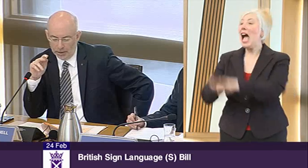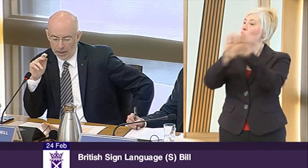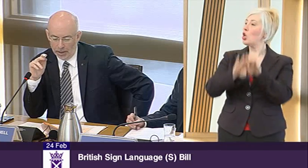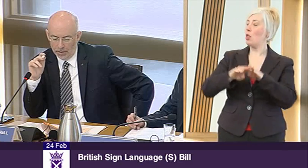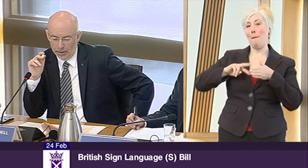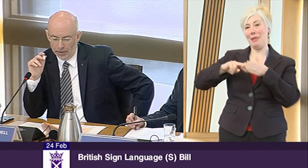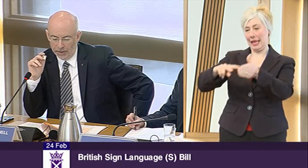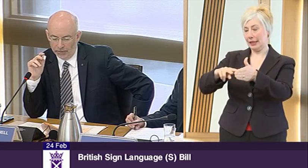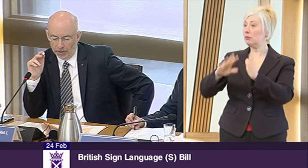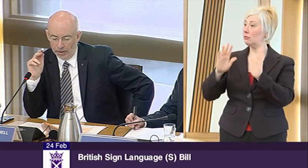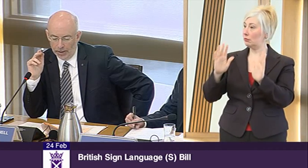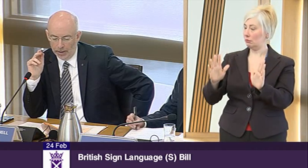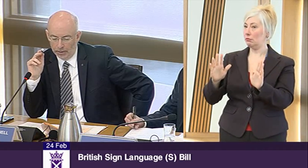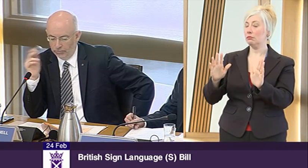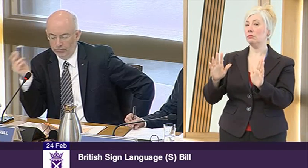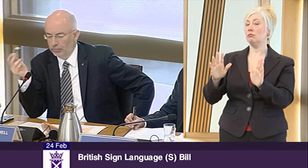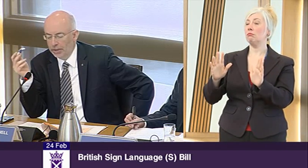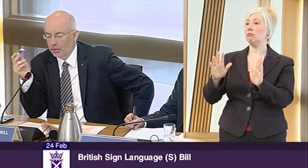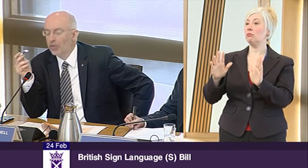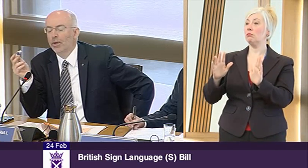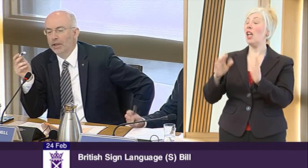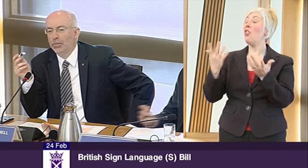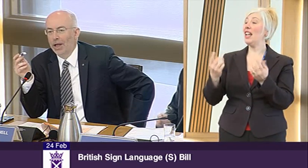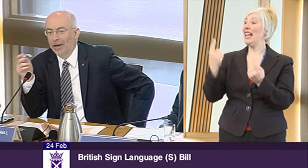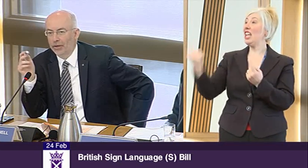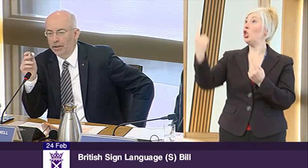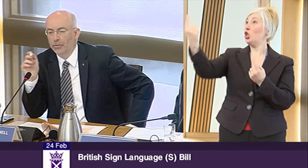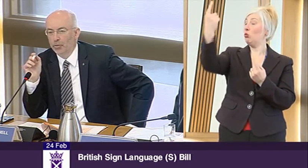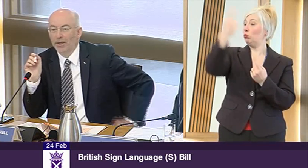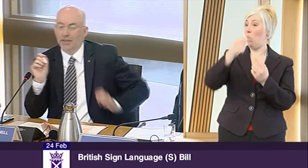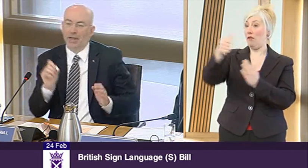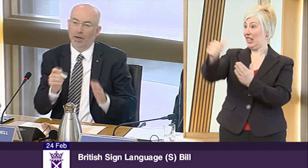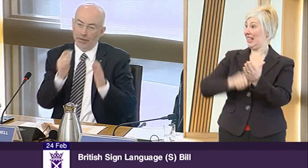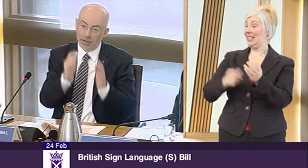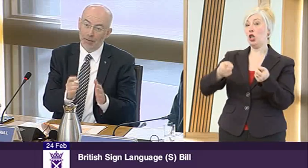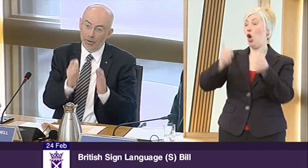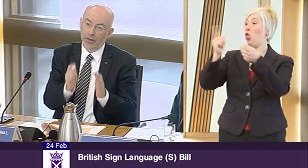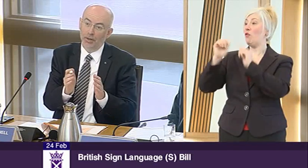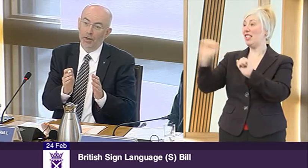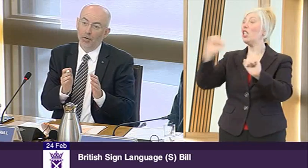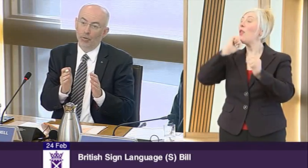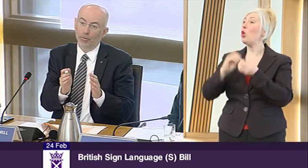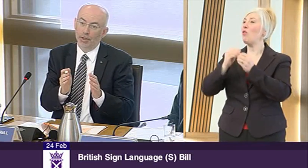plan but that each authority’s plan, if you like, would be a statement indicating